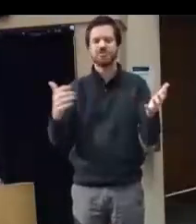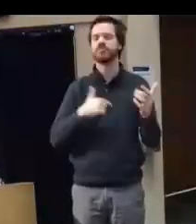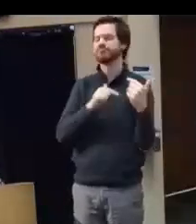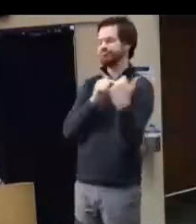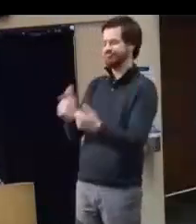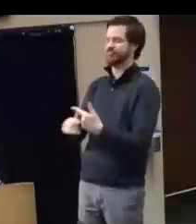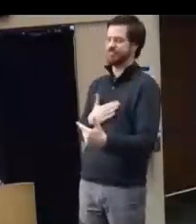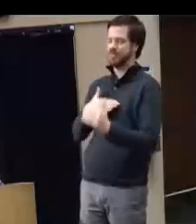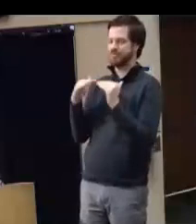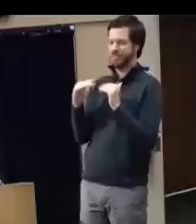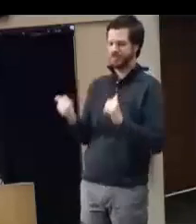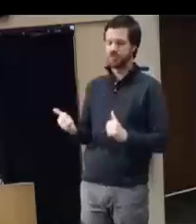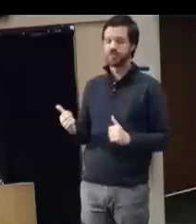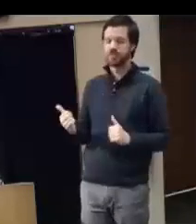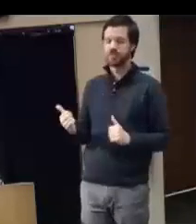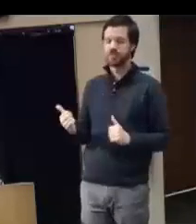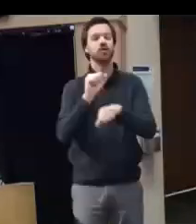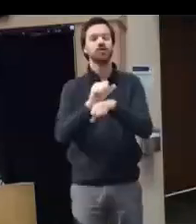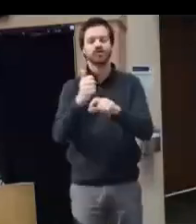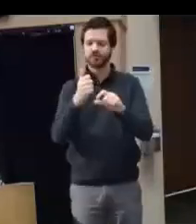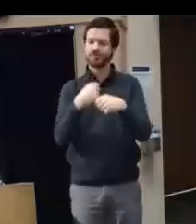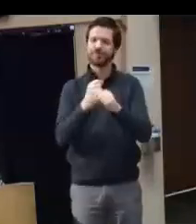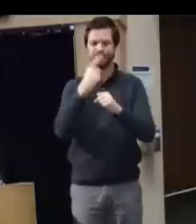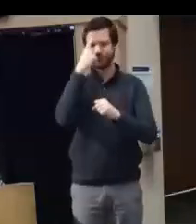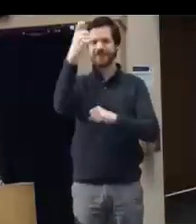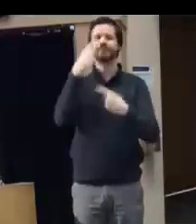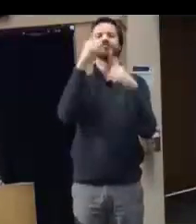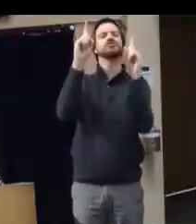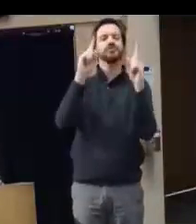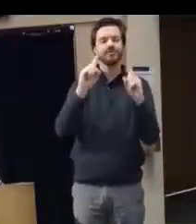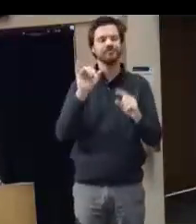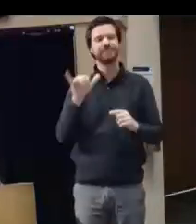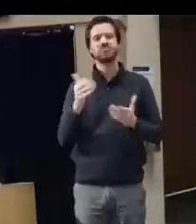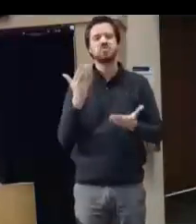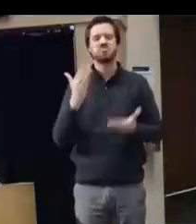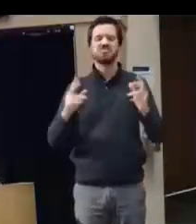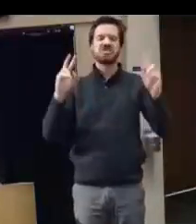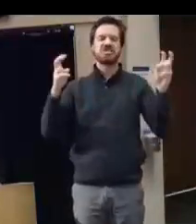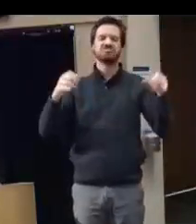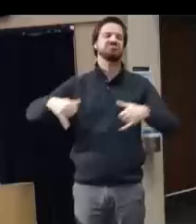mine but um Teamwork Makes the Dream work as I think will probably be thematic in a lot of ways